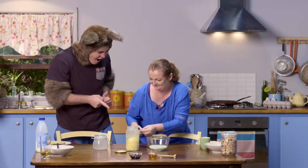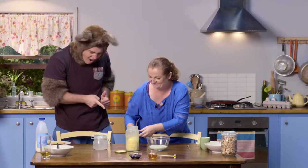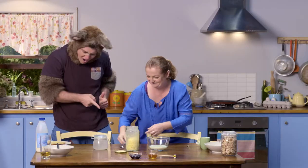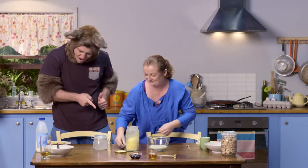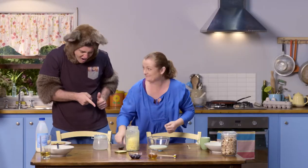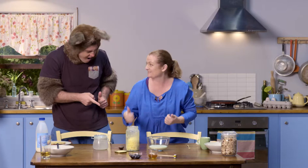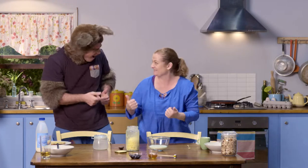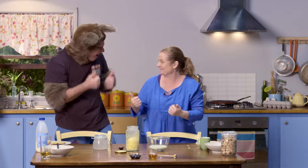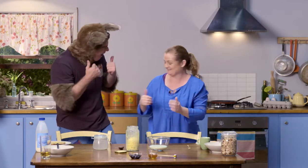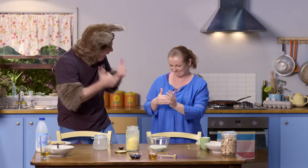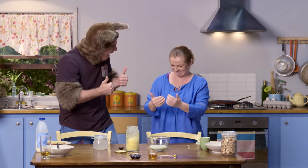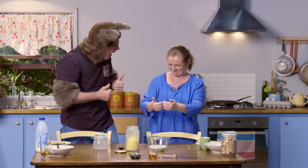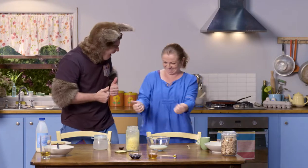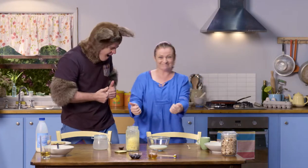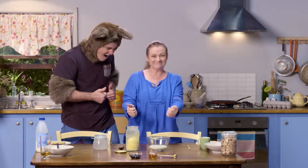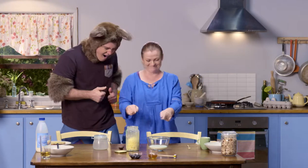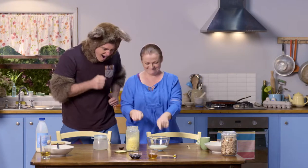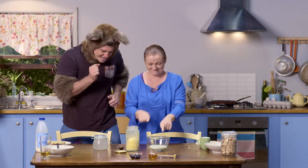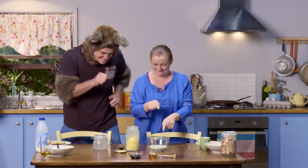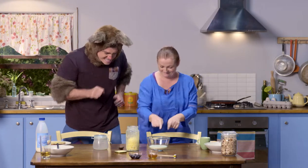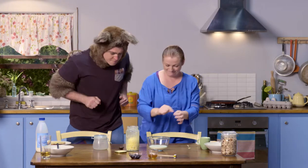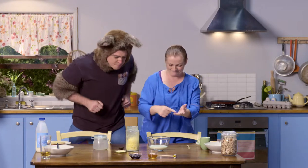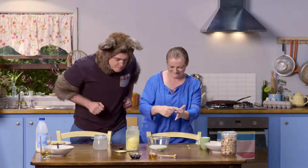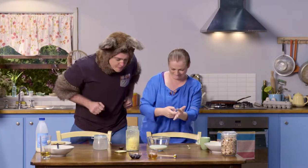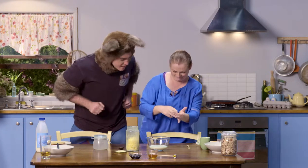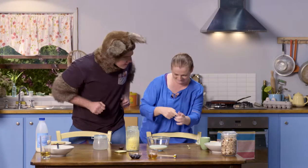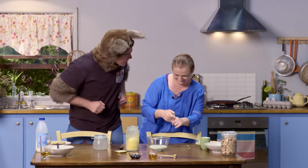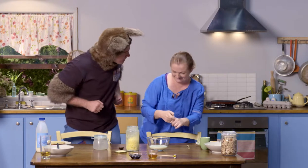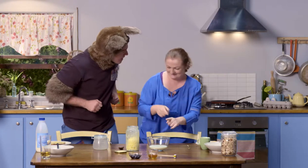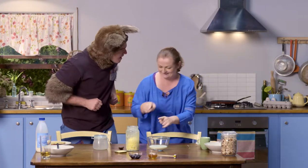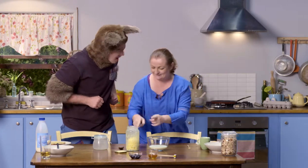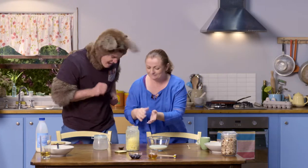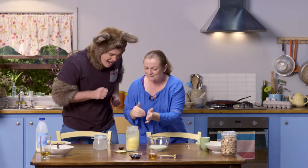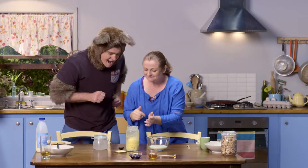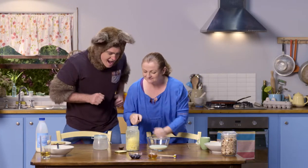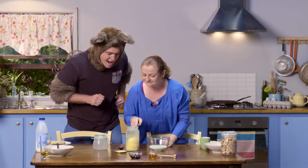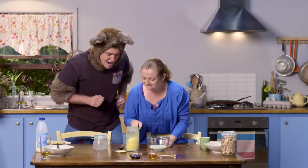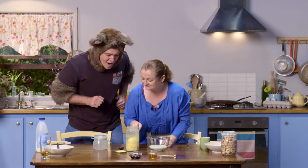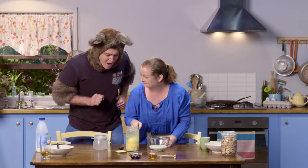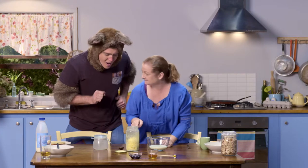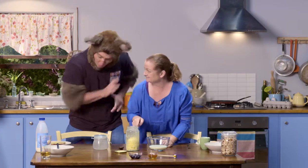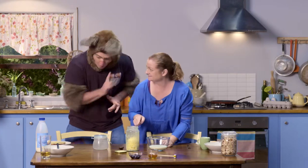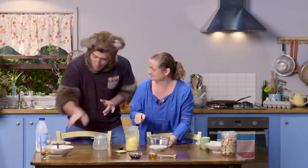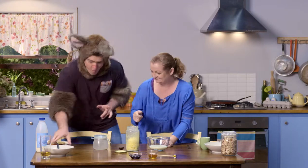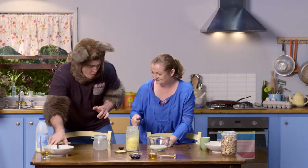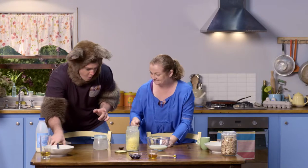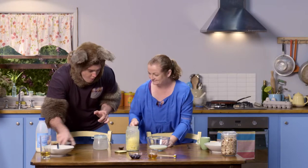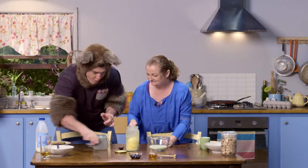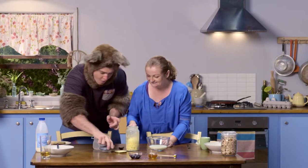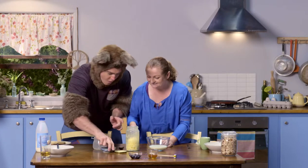Oh. See, it separated now. There's the buttermilk and there is the butter in the jar.